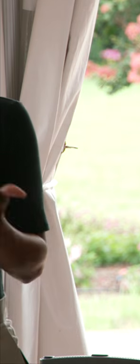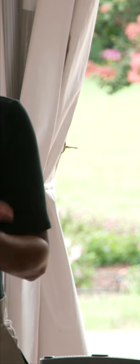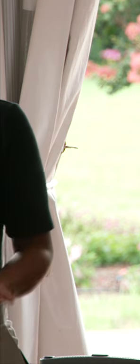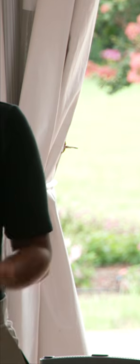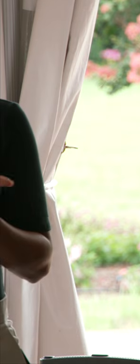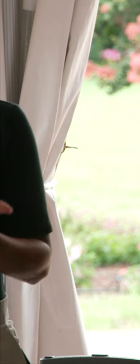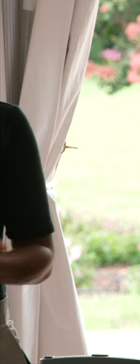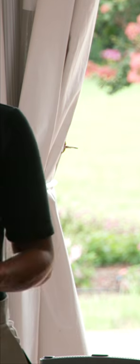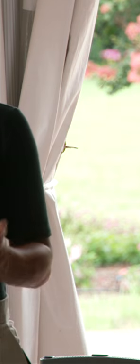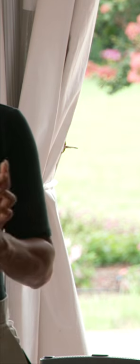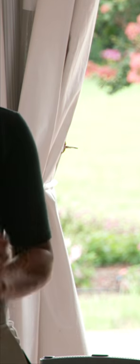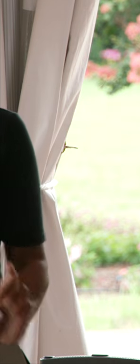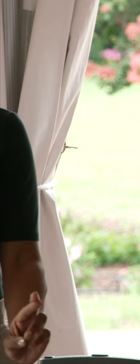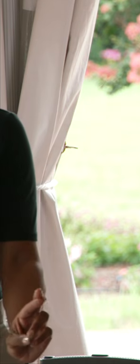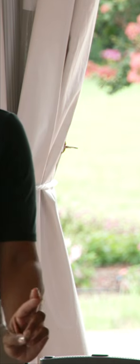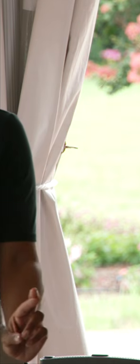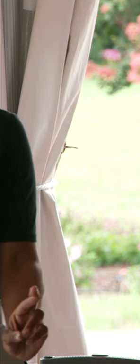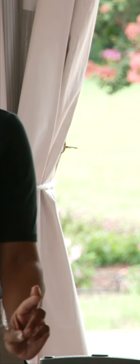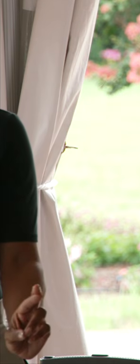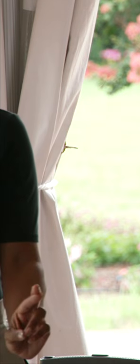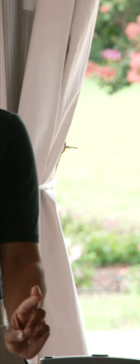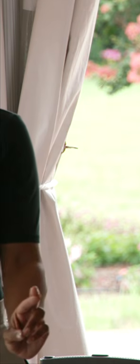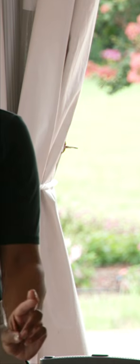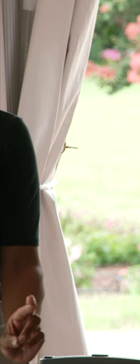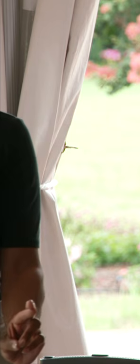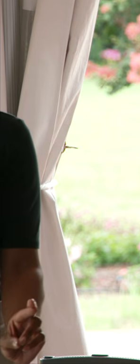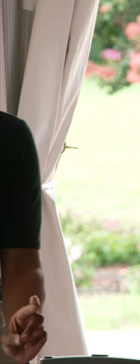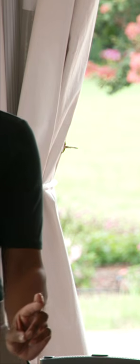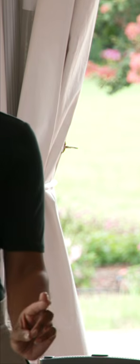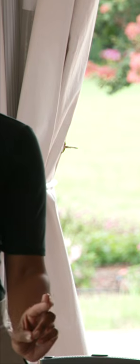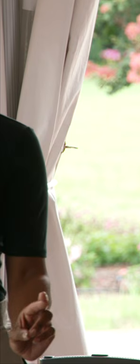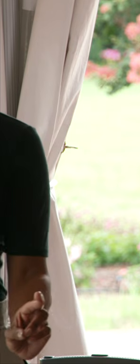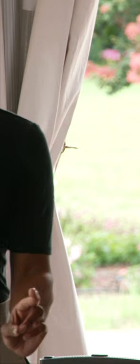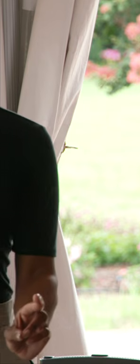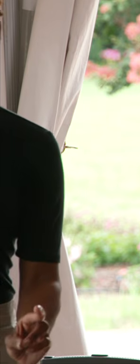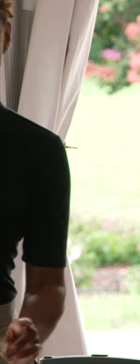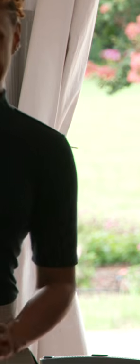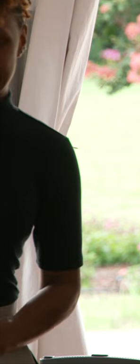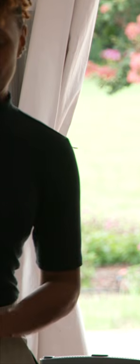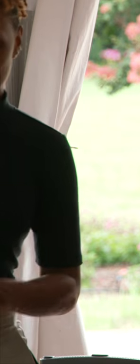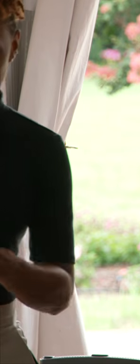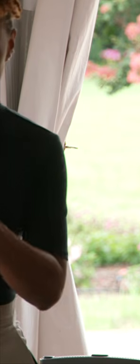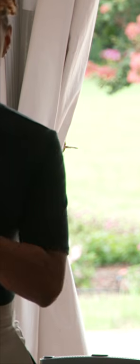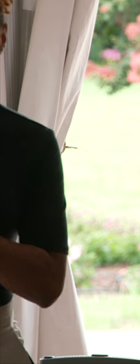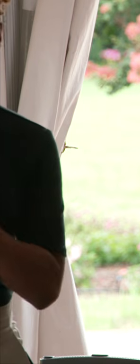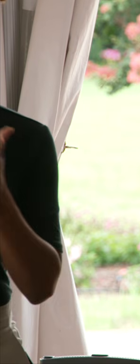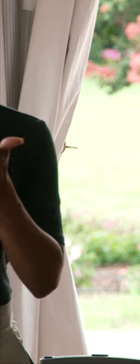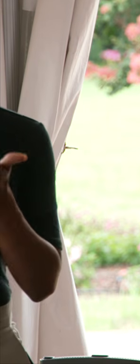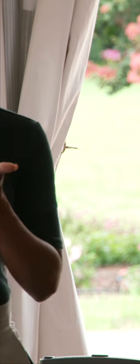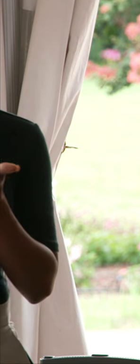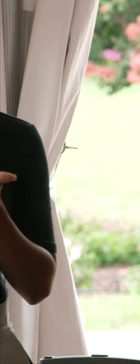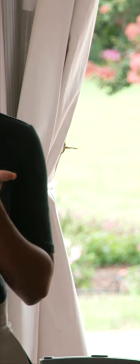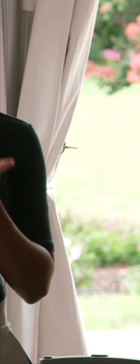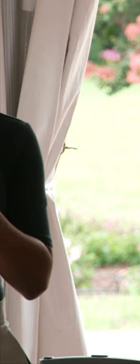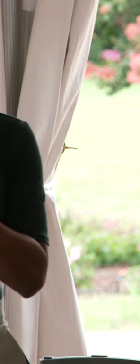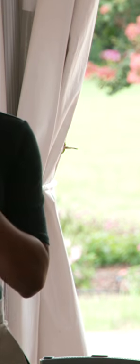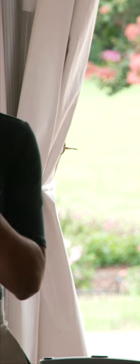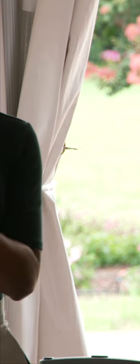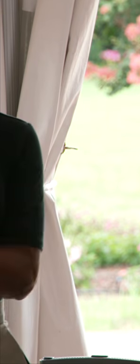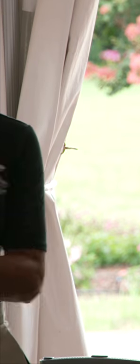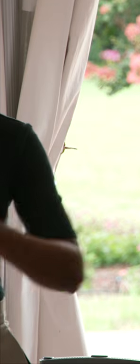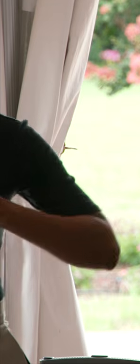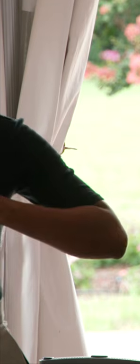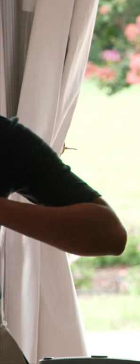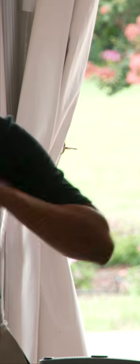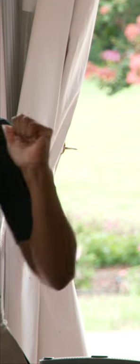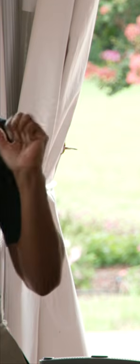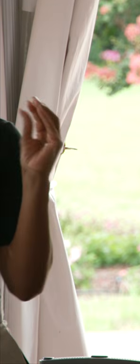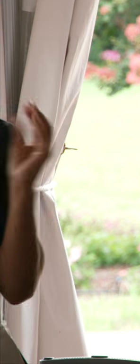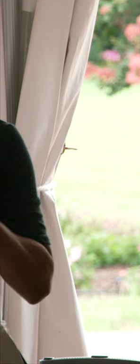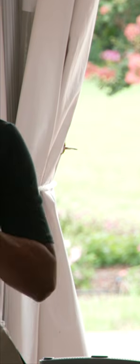agents. They must enter research voluntarily, armed with complete transparent information.